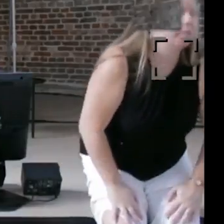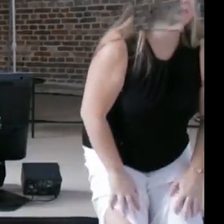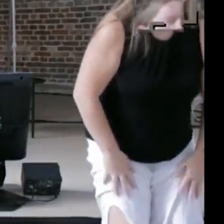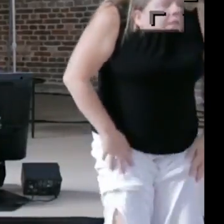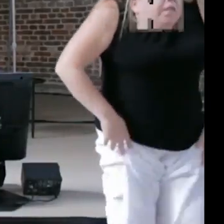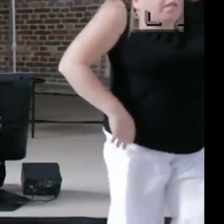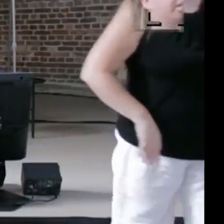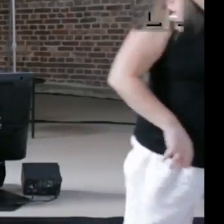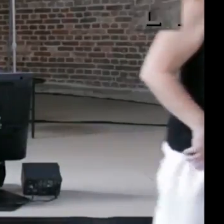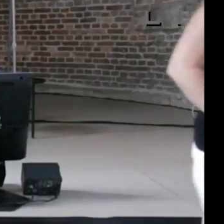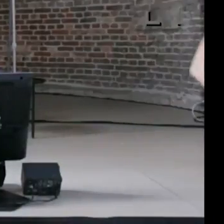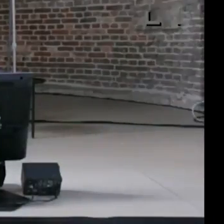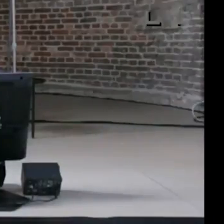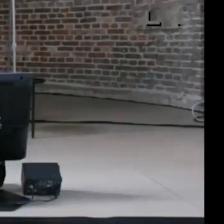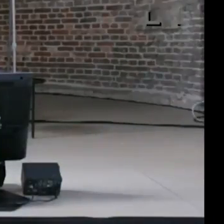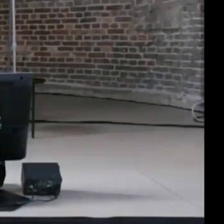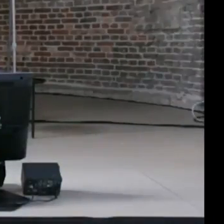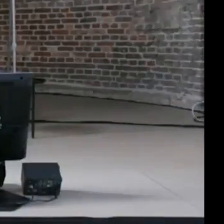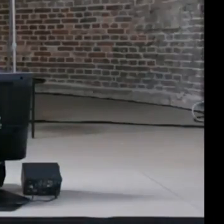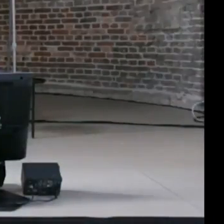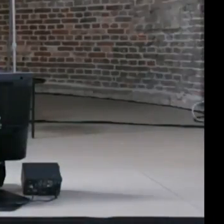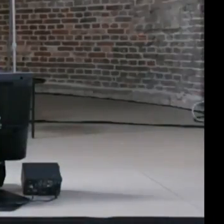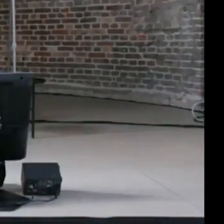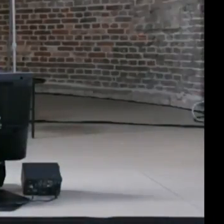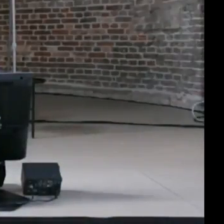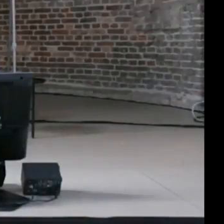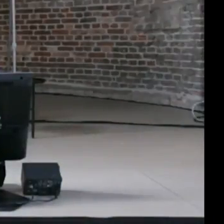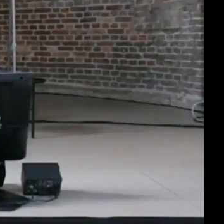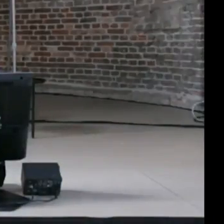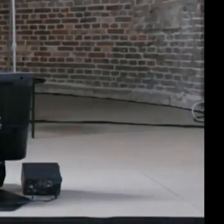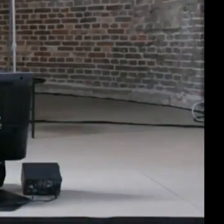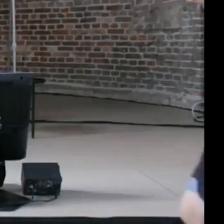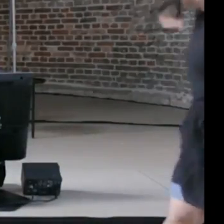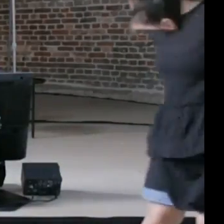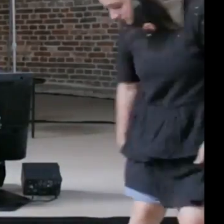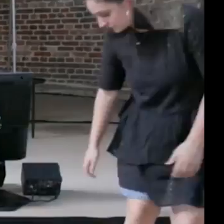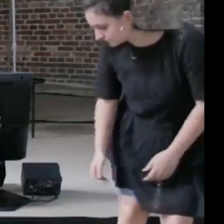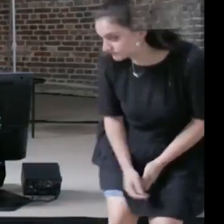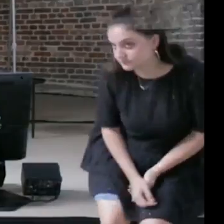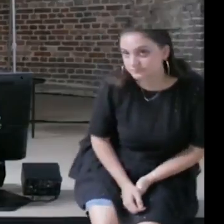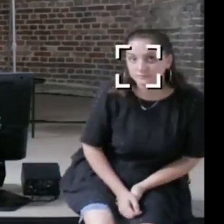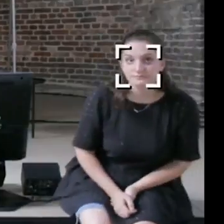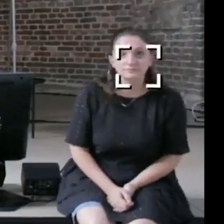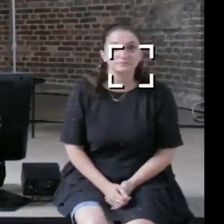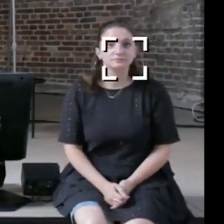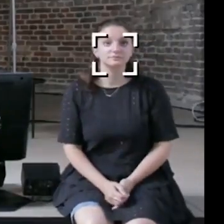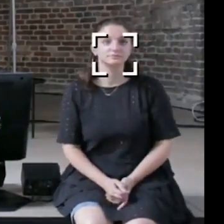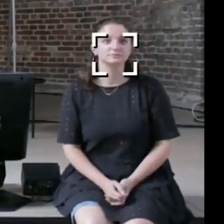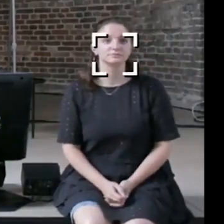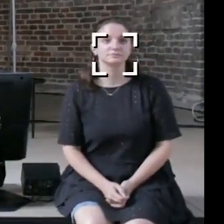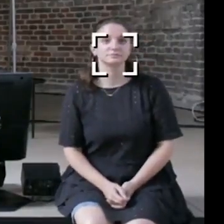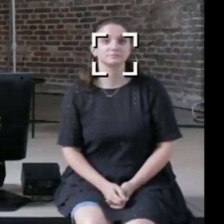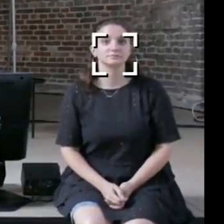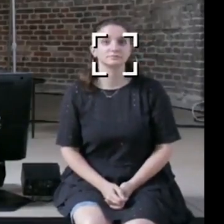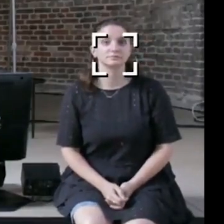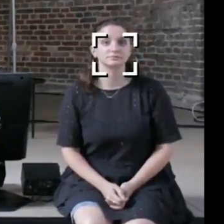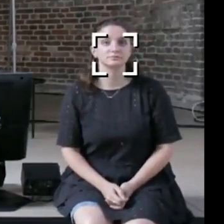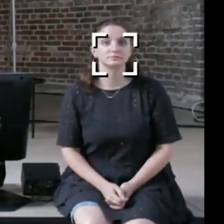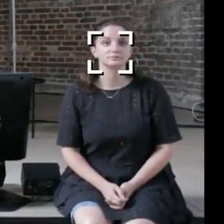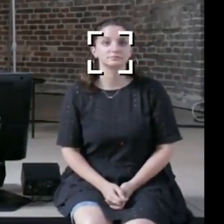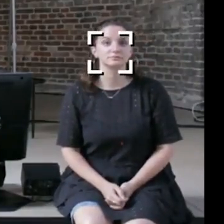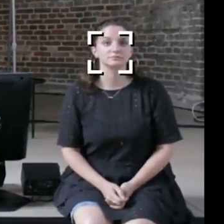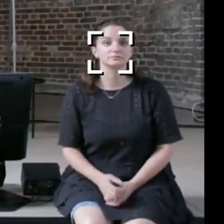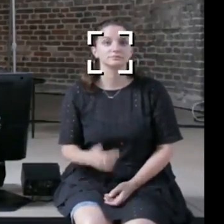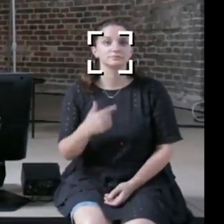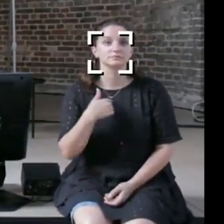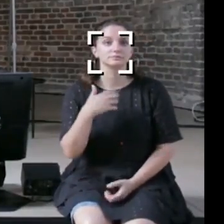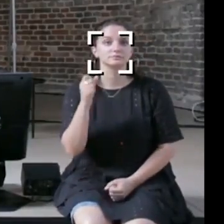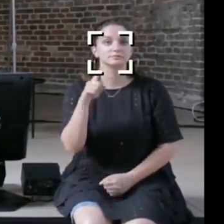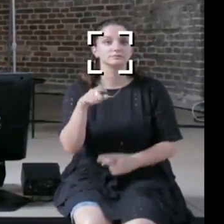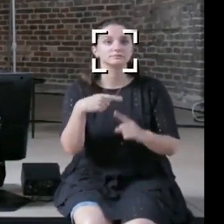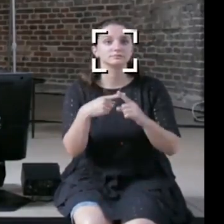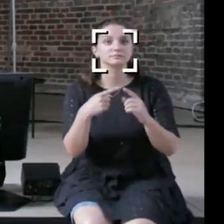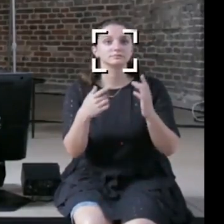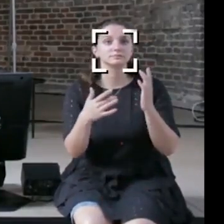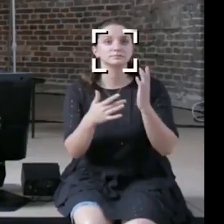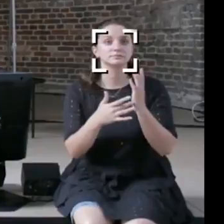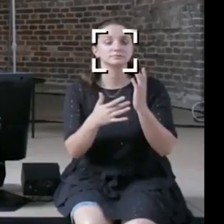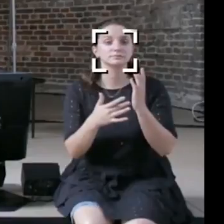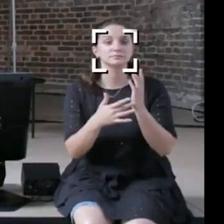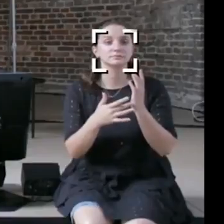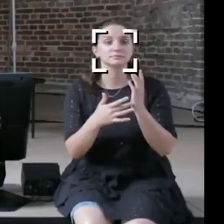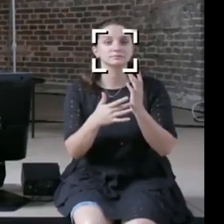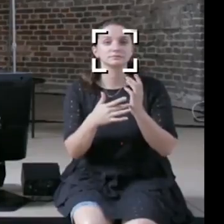[Woman] Hi I wanted to ask about, because when we talk about technology we always talk